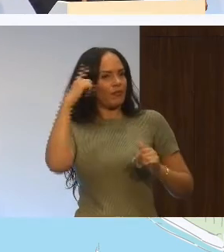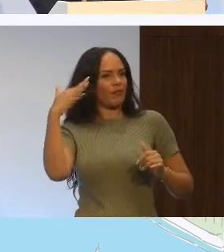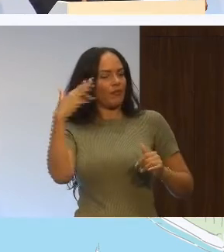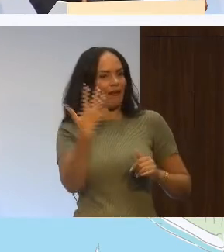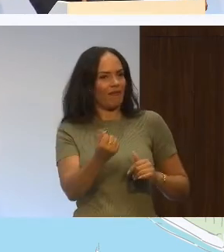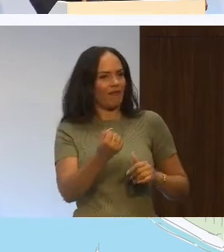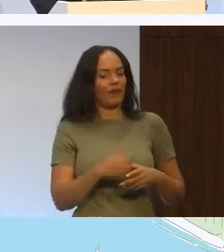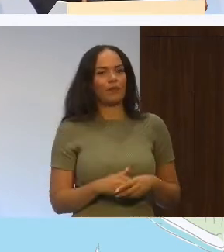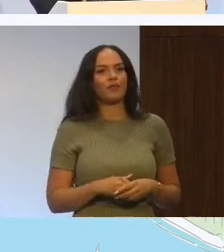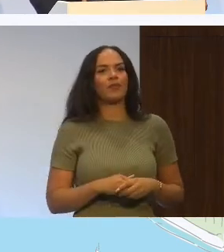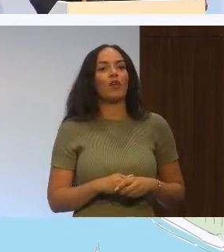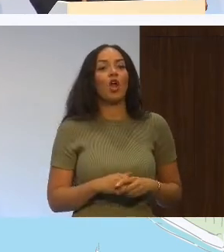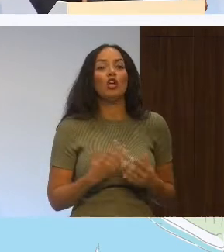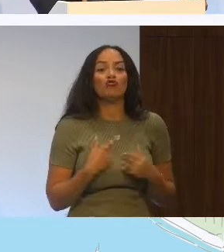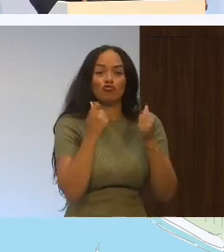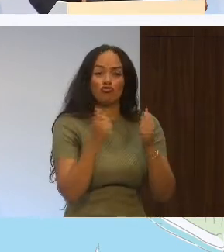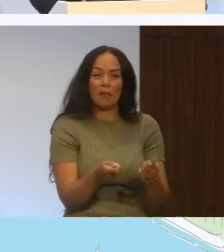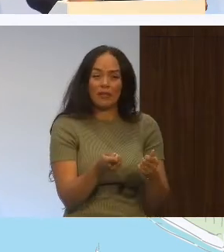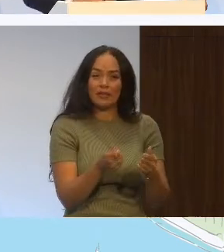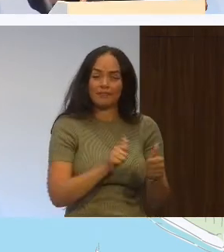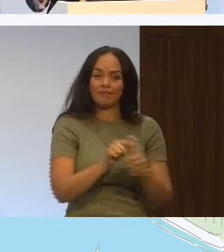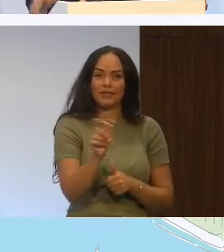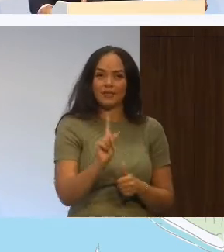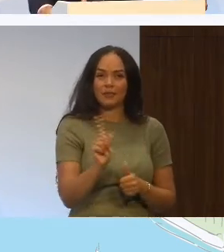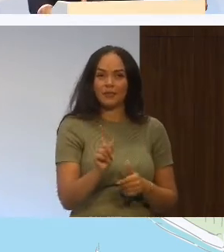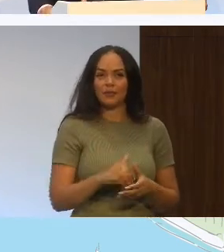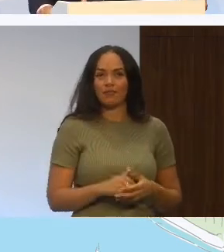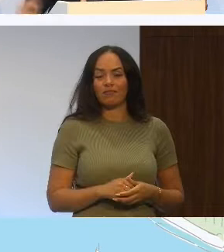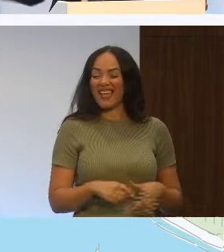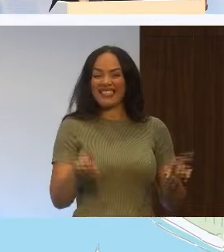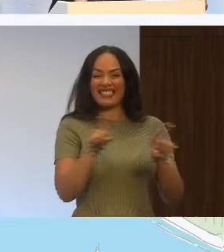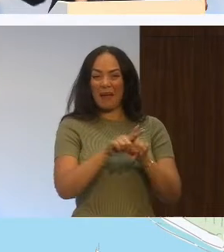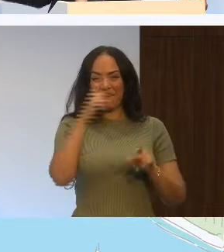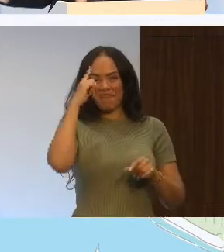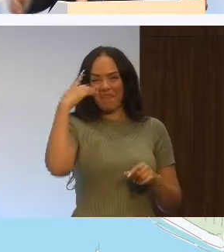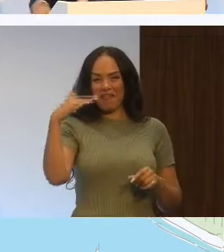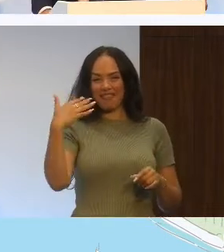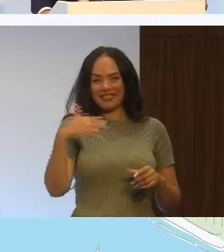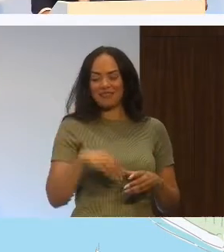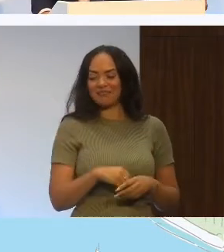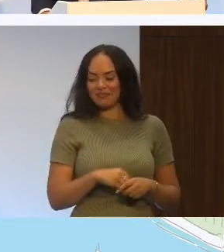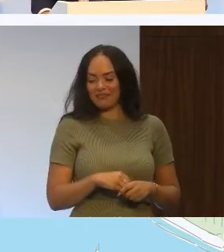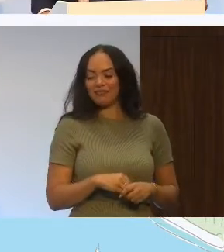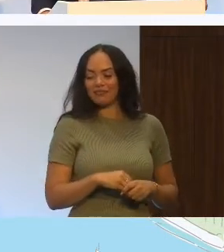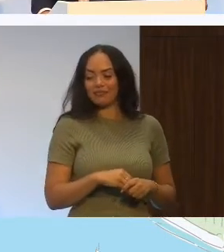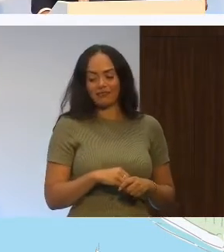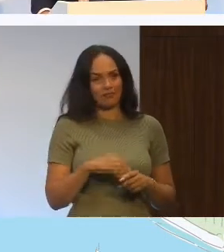What is the treatment of choice for Vestibular migraine? Essentially the same as for migraine. So if you see preventive medications that you might be familiar to some of these,